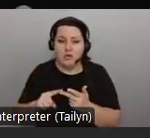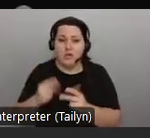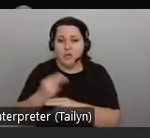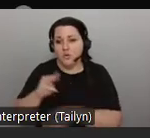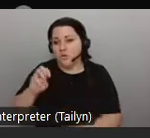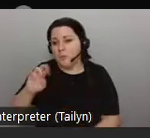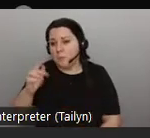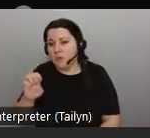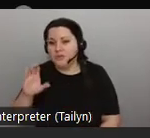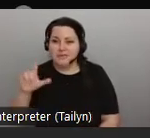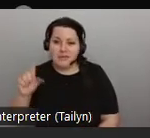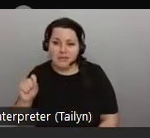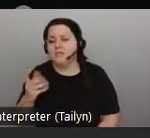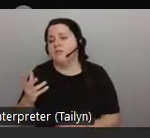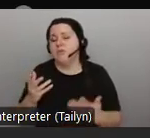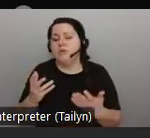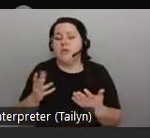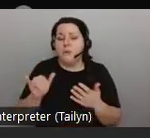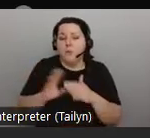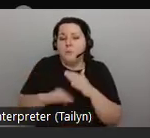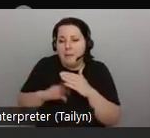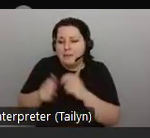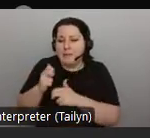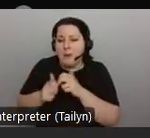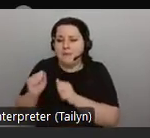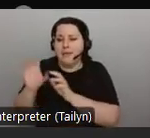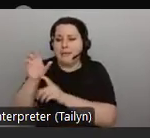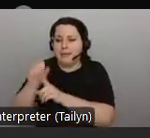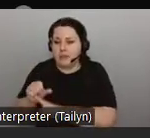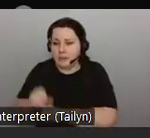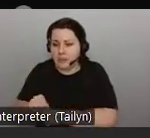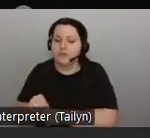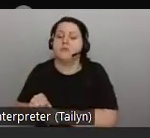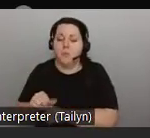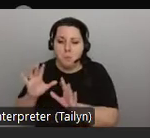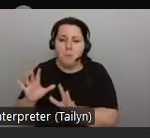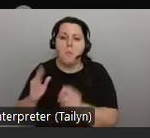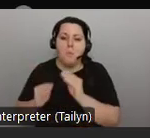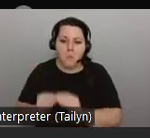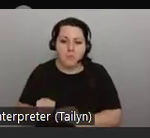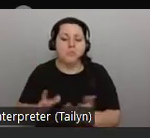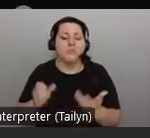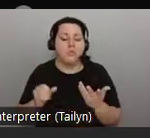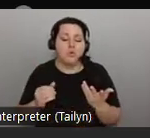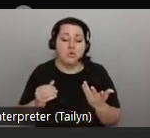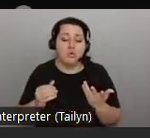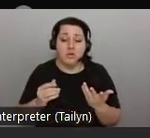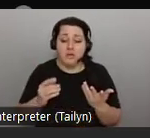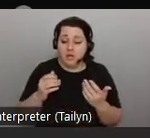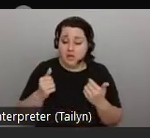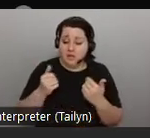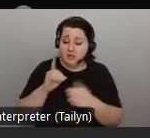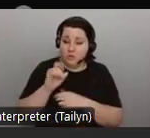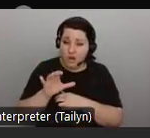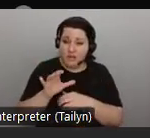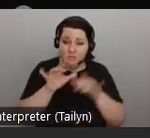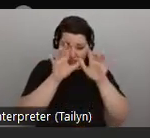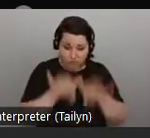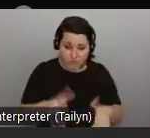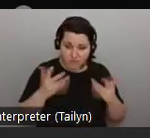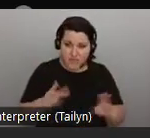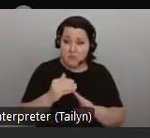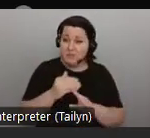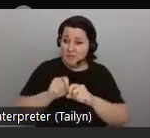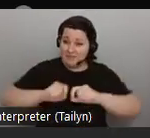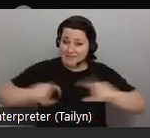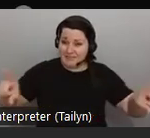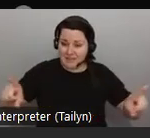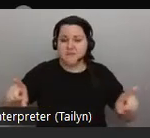headings, or the table doesn't have headers, or is using merged cells. So it's a great way to take care of those